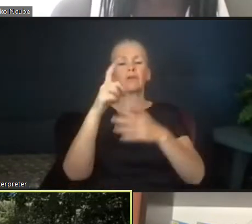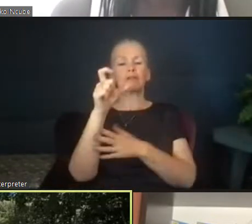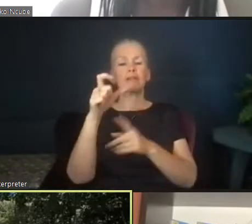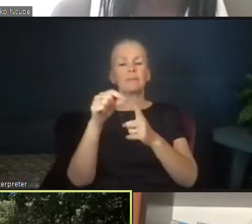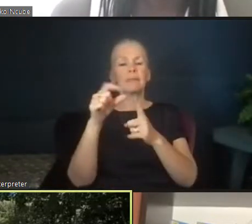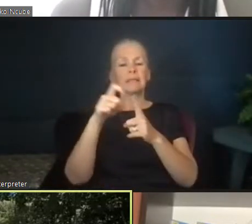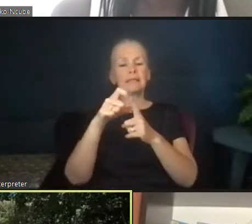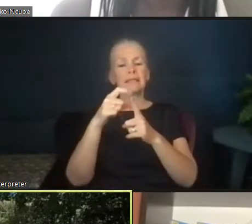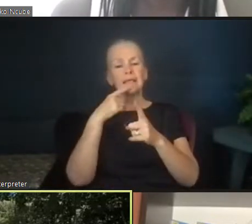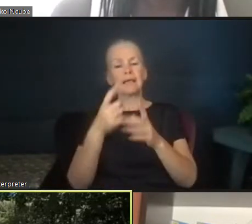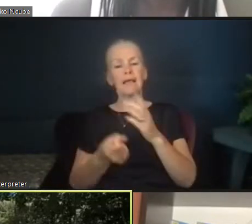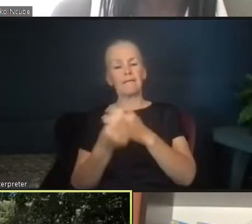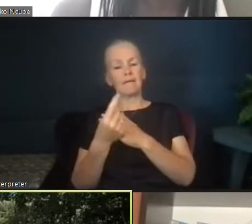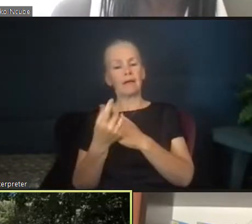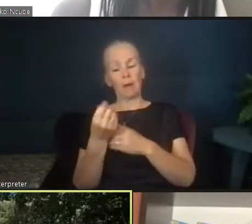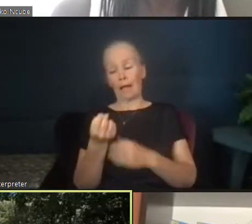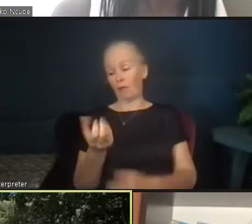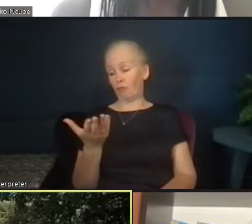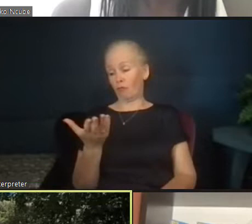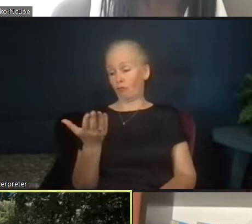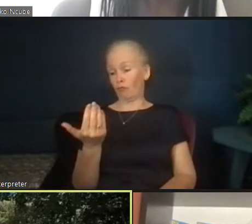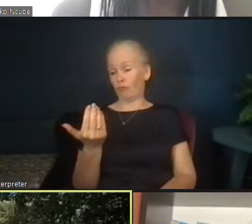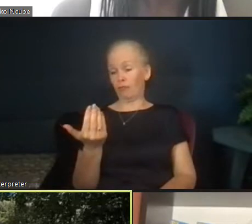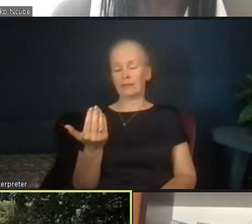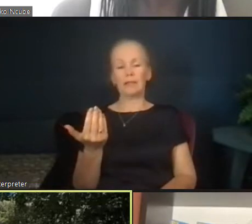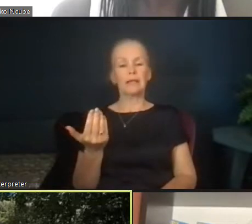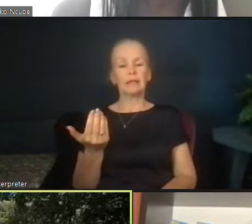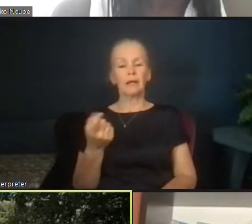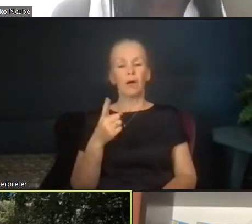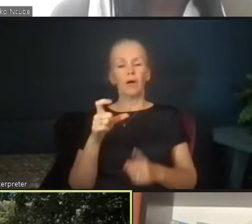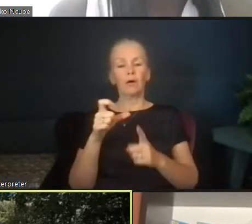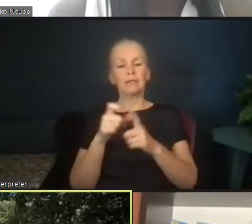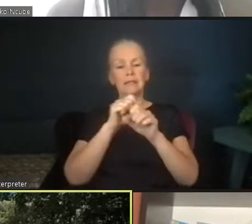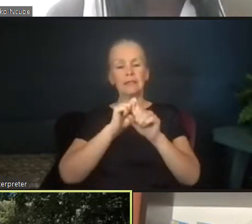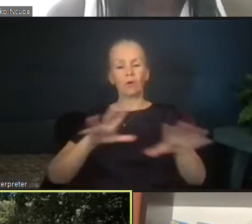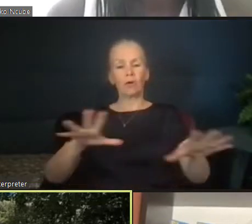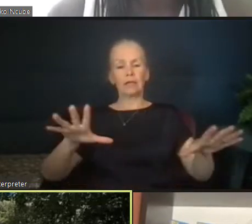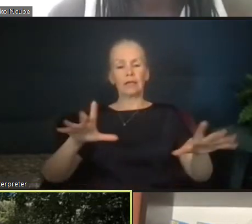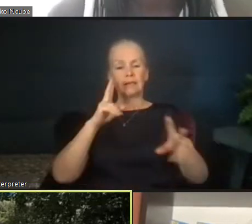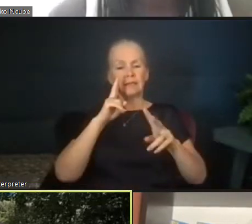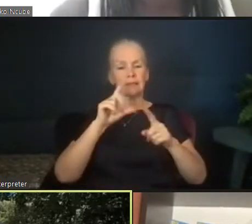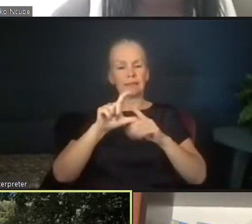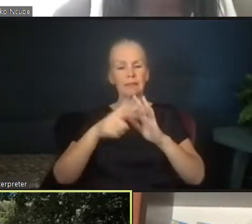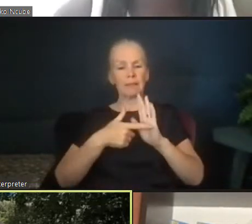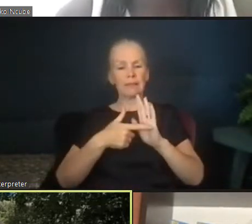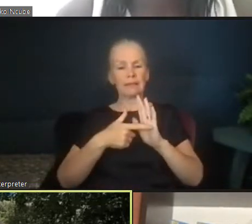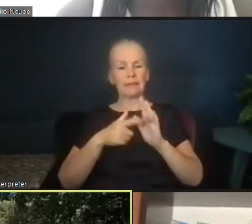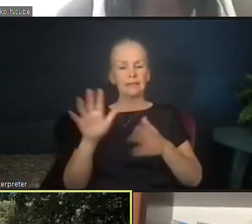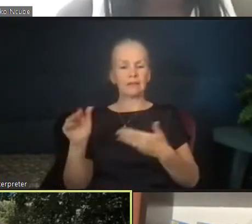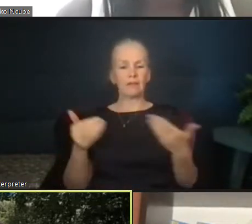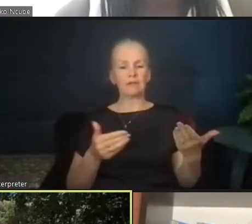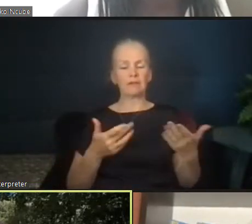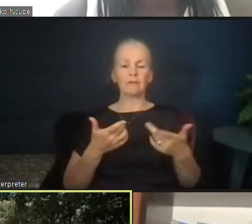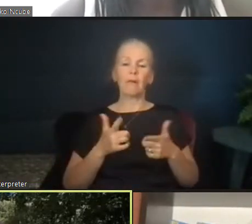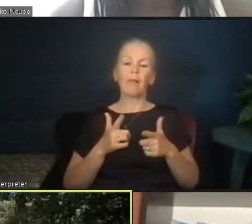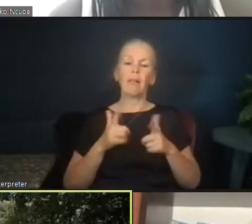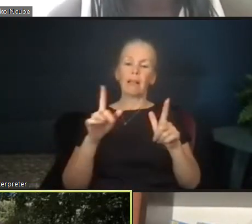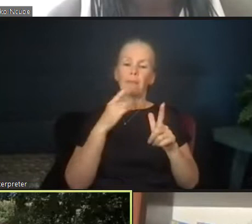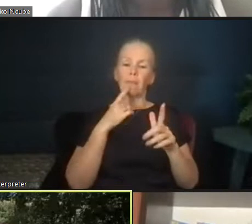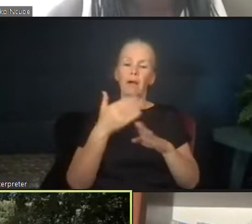event that we had recently on decolonising. The disability service that was led by the work at De